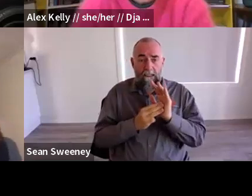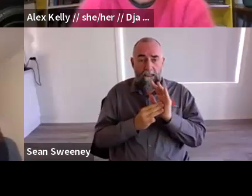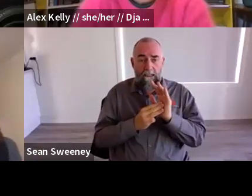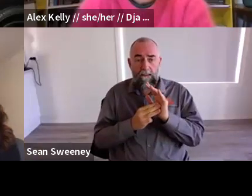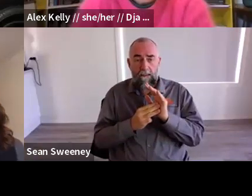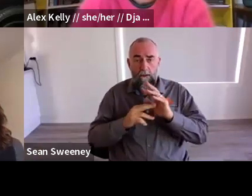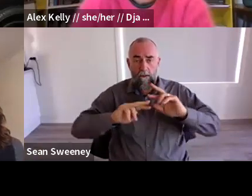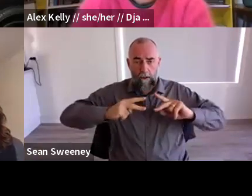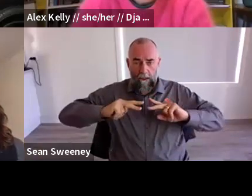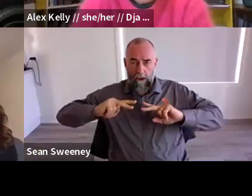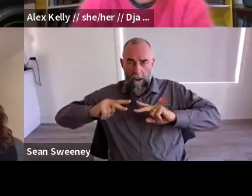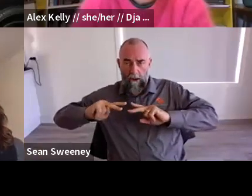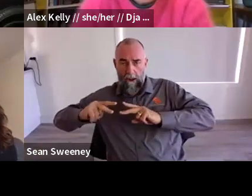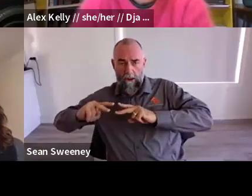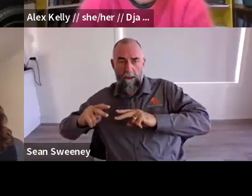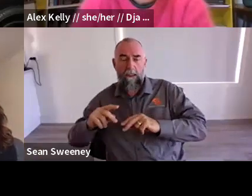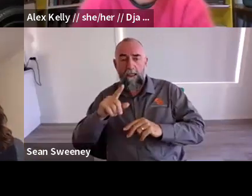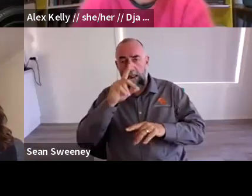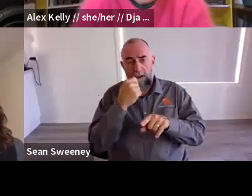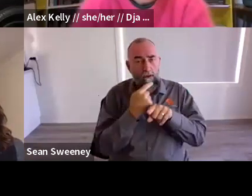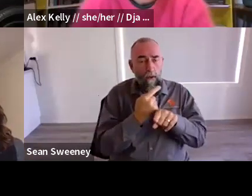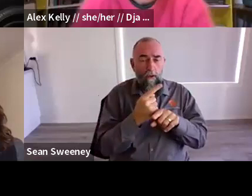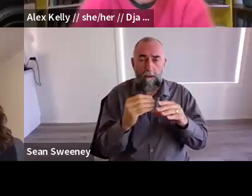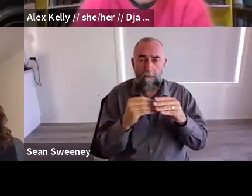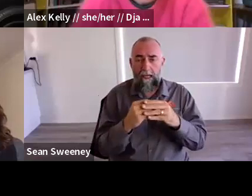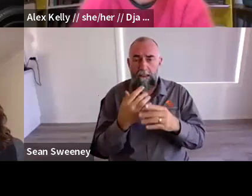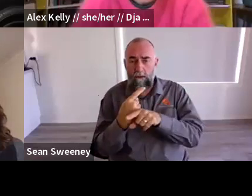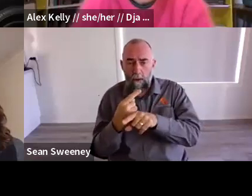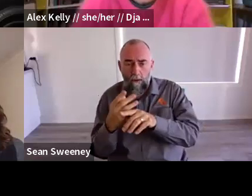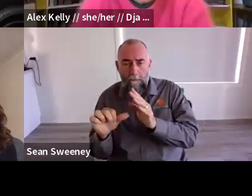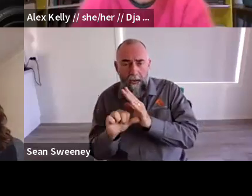very empowering. But it's also pretty quick and easy. When you break it